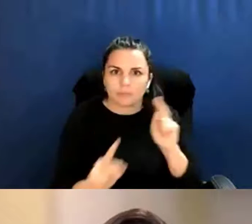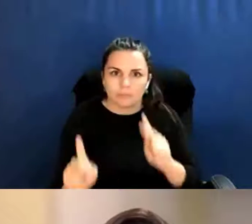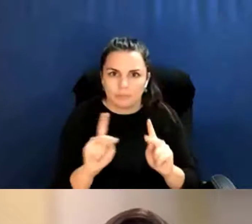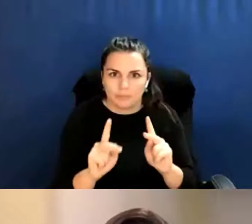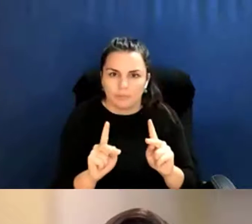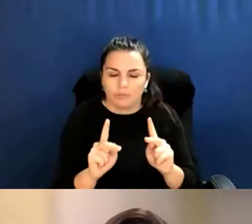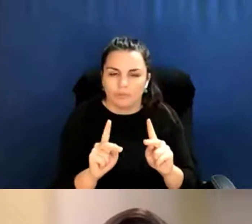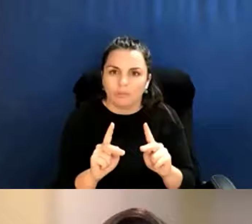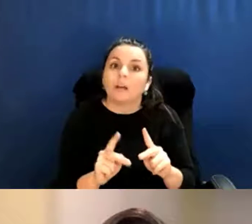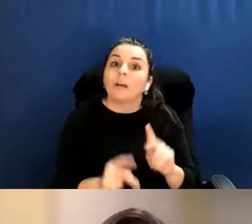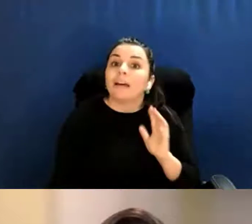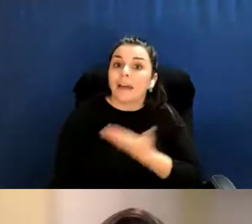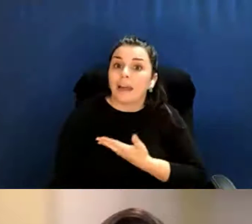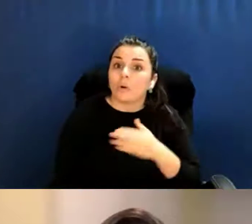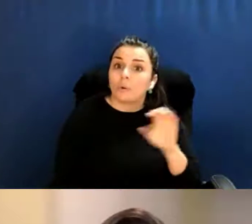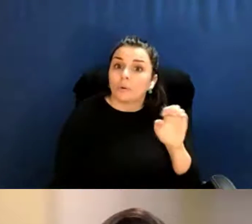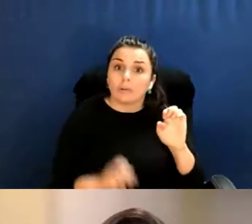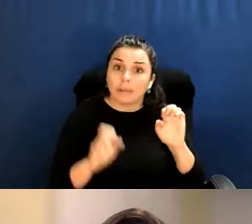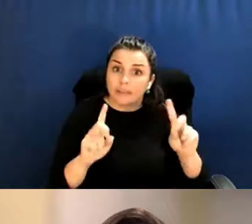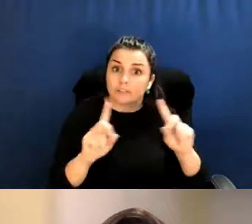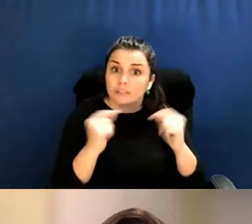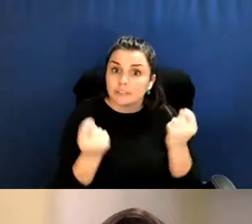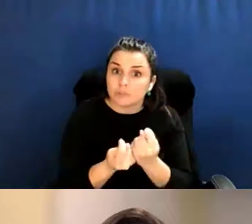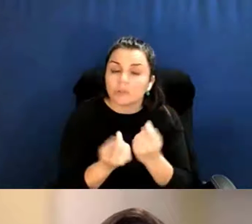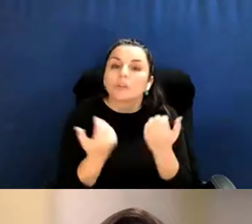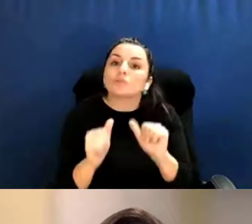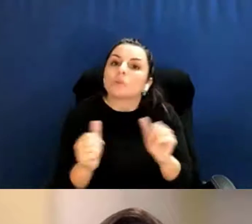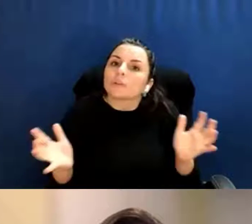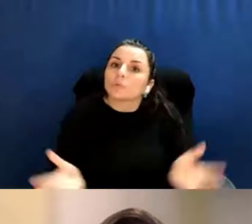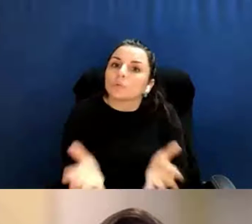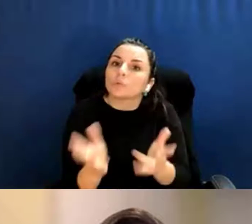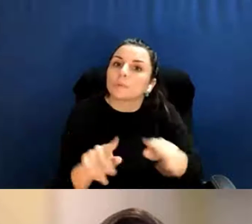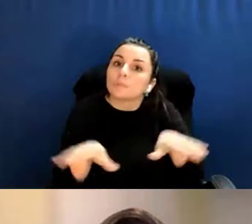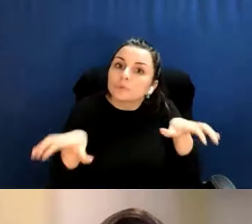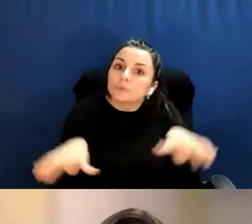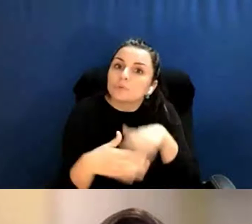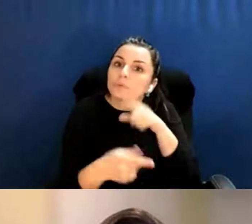we want to tell people to do the right thing, rather than to just comply with the regulations.